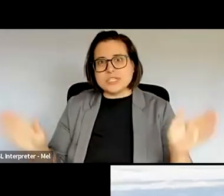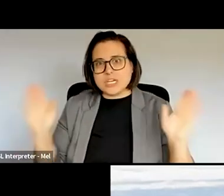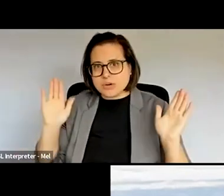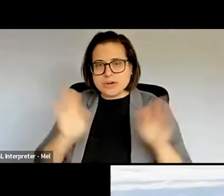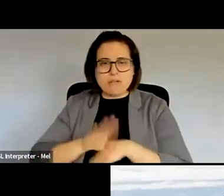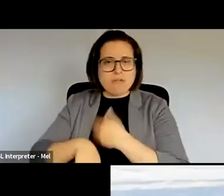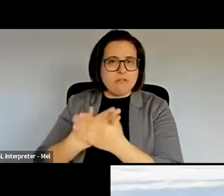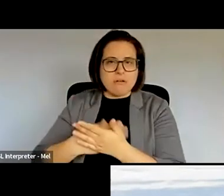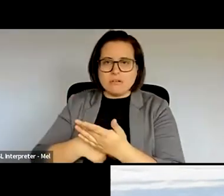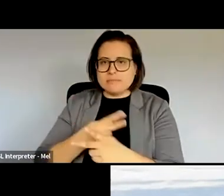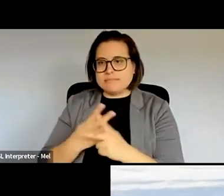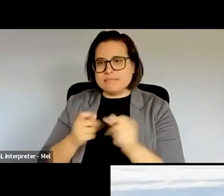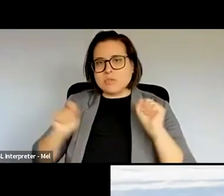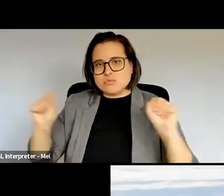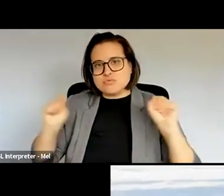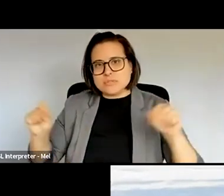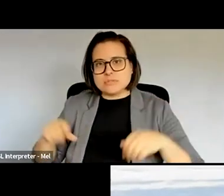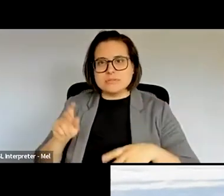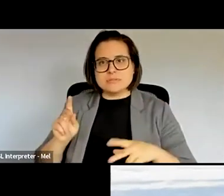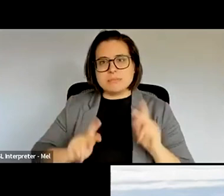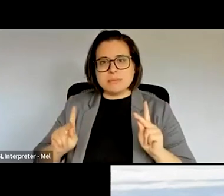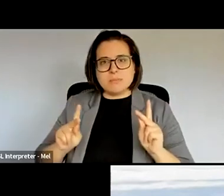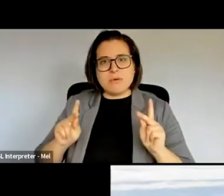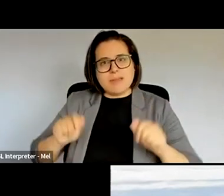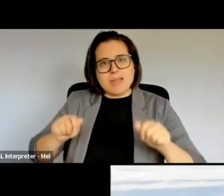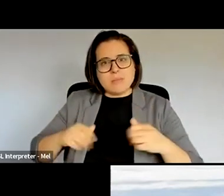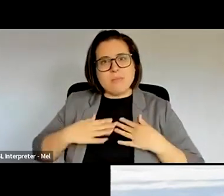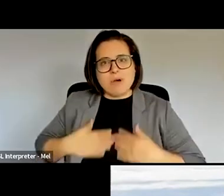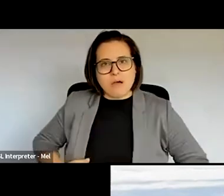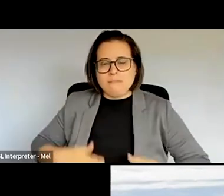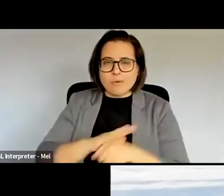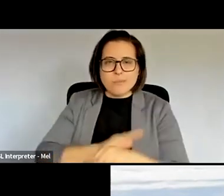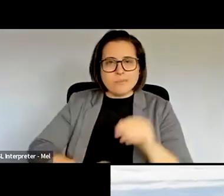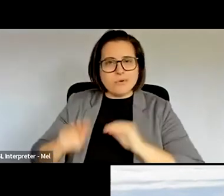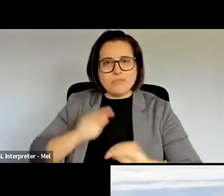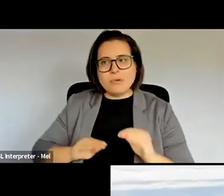exercises for able-bodied people with full mobility and that might not be suited to you,